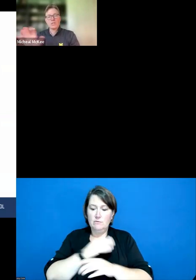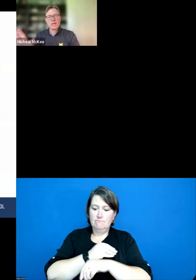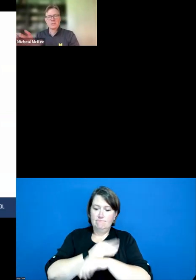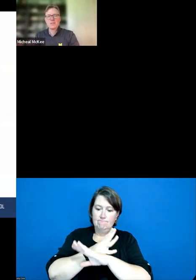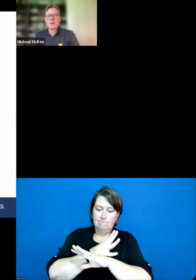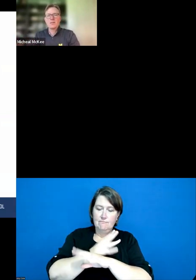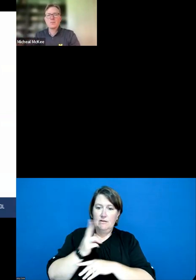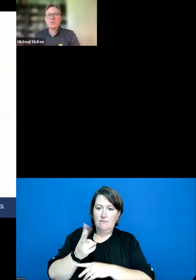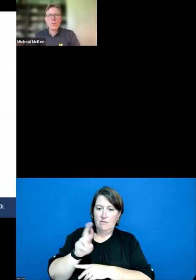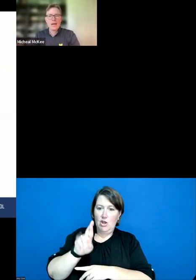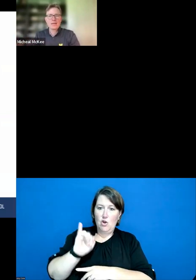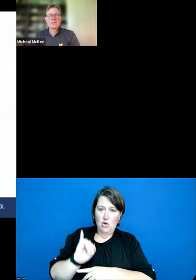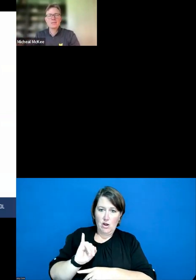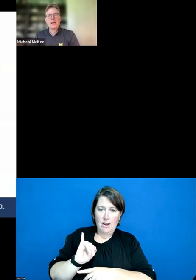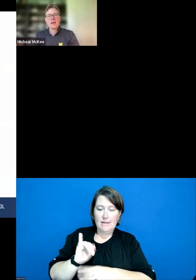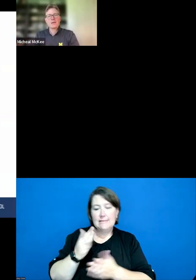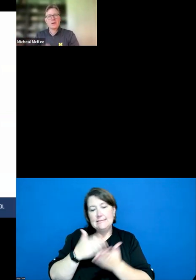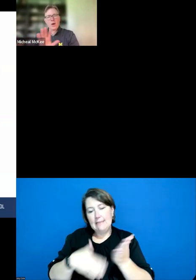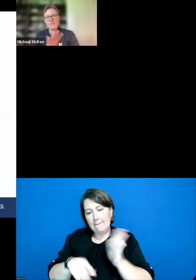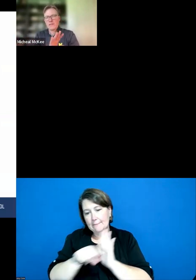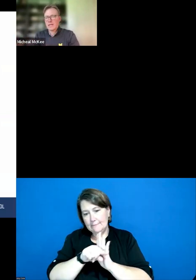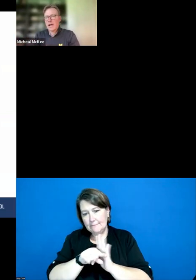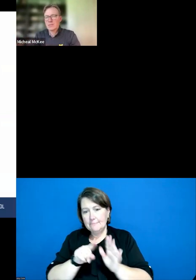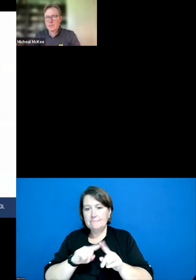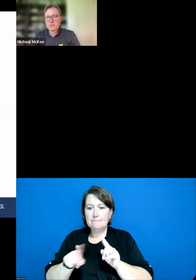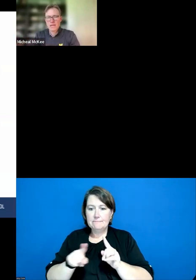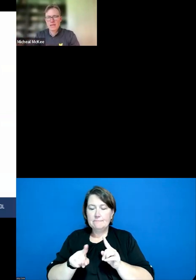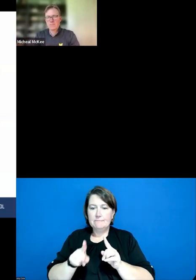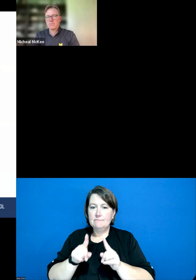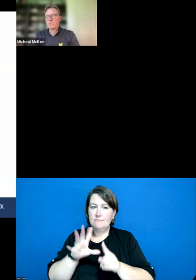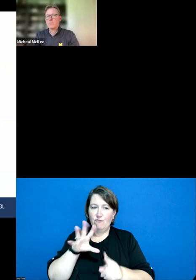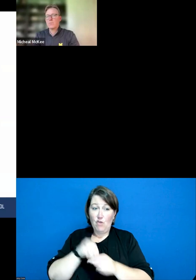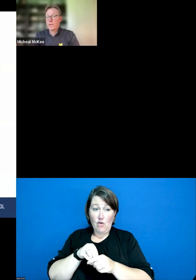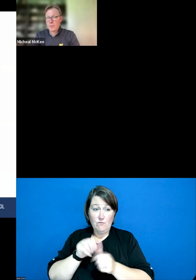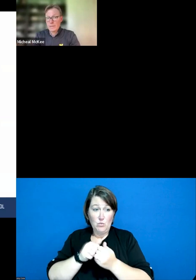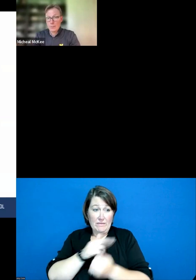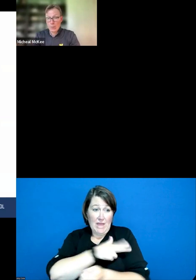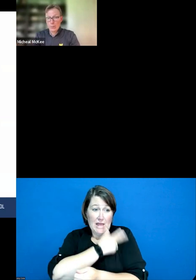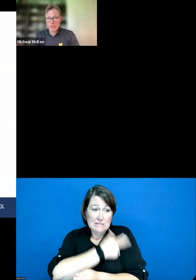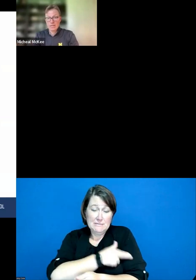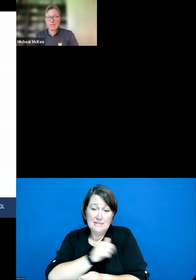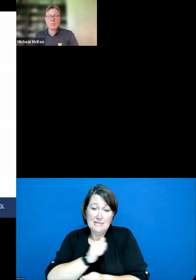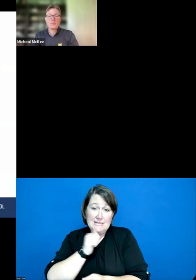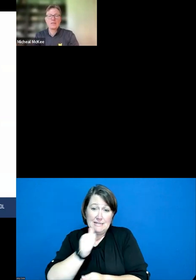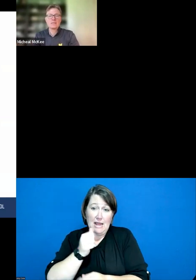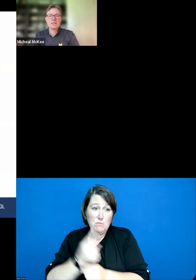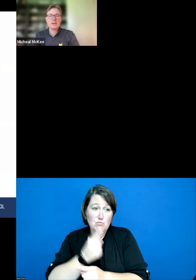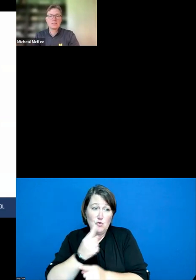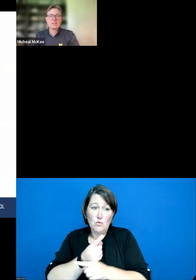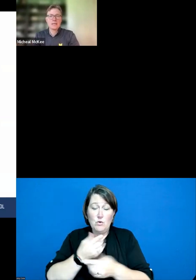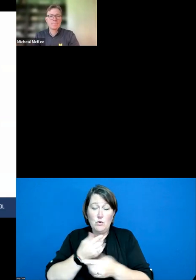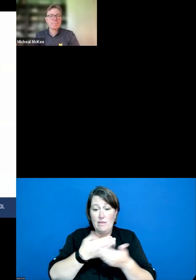which has some drawbacks and often in a hospital setting would not be appropriate in a birthing setting.